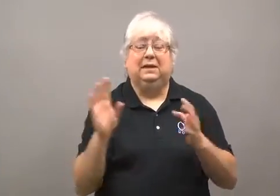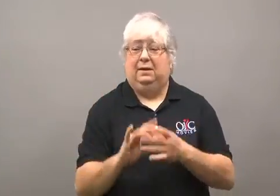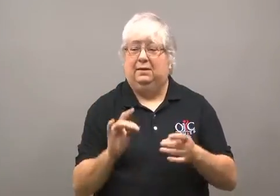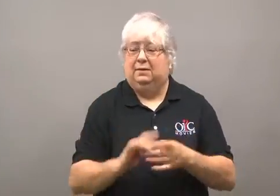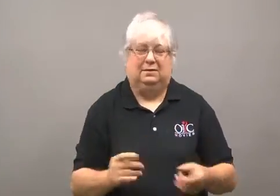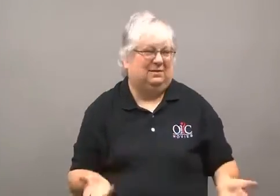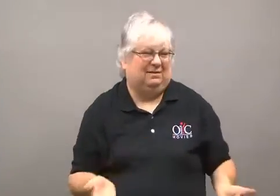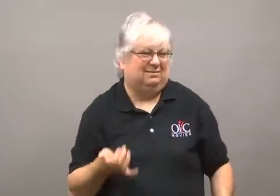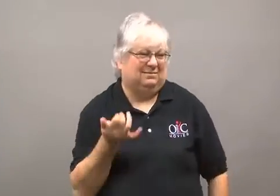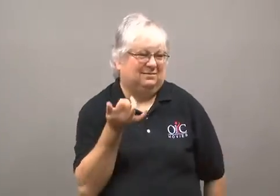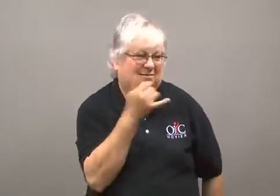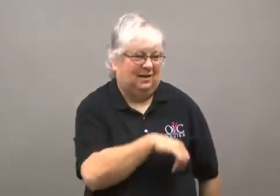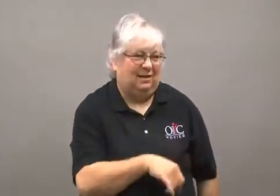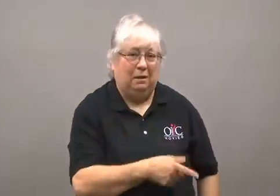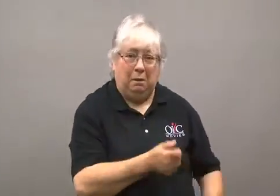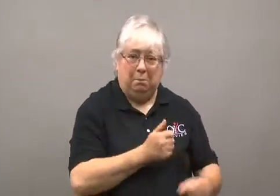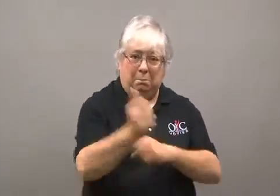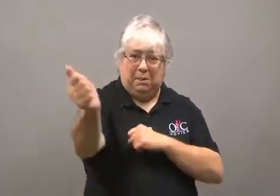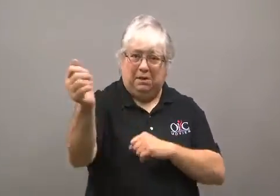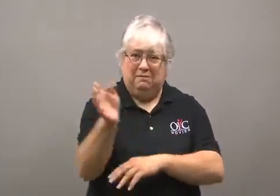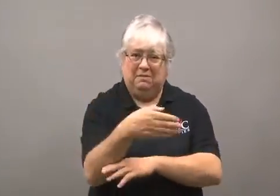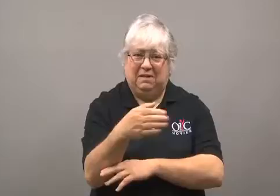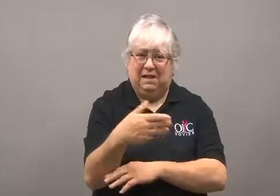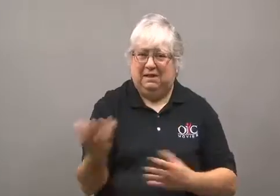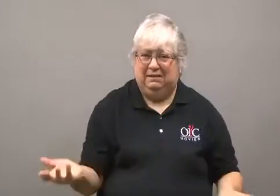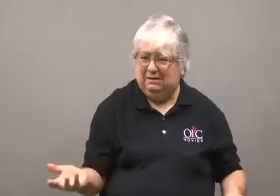He said it was silly to blame the flag.